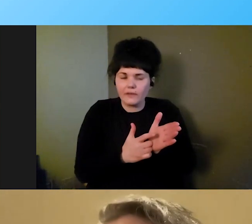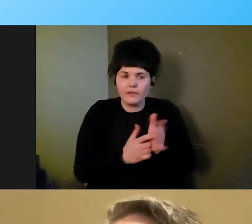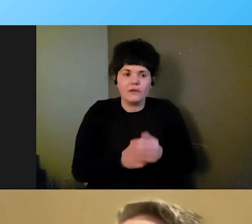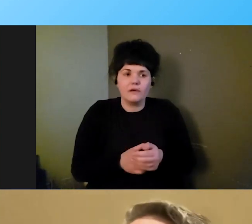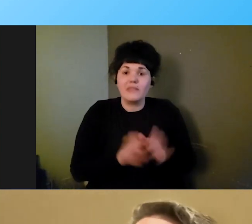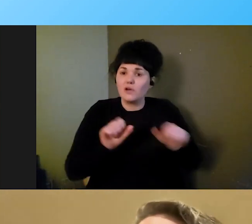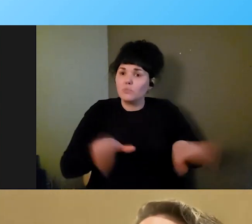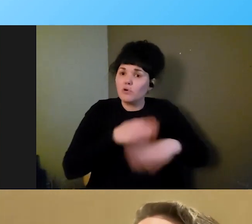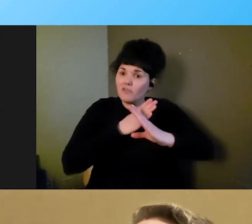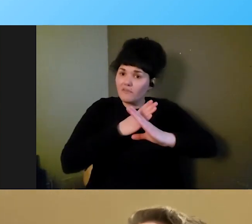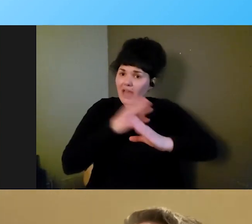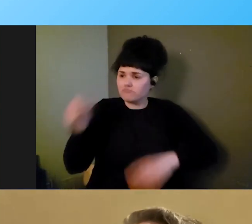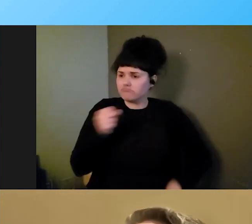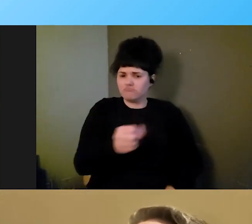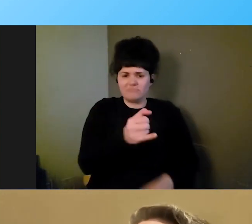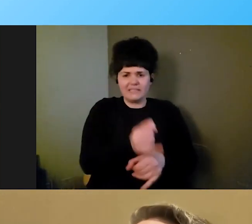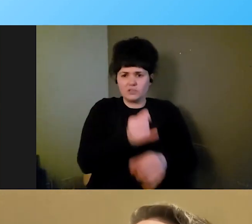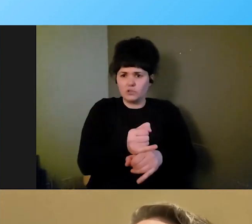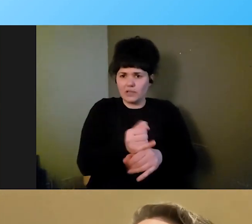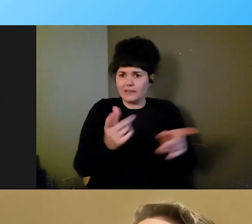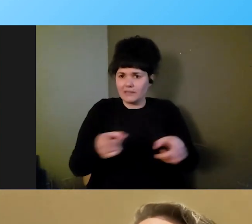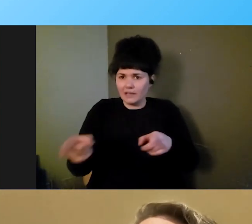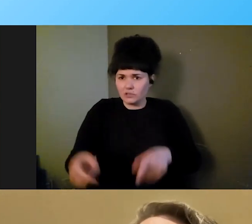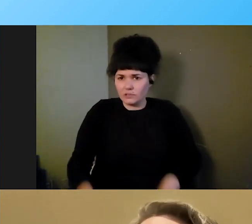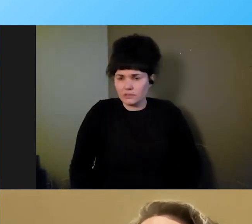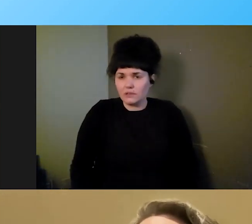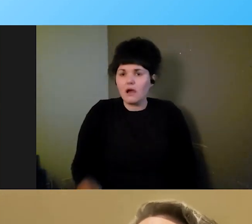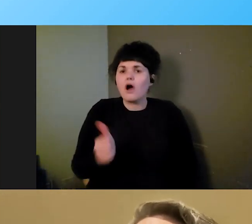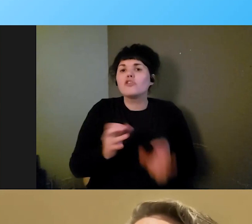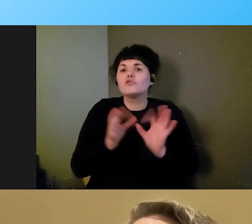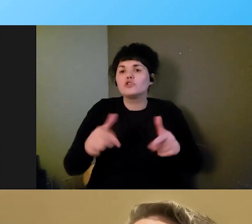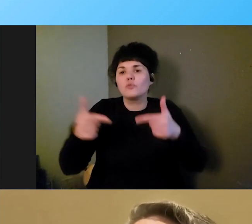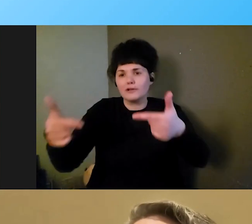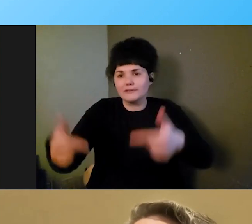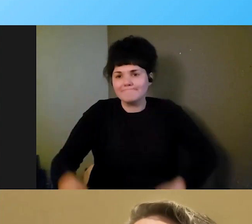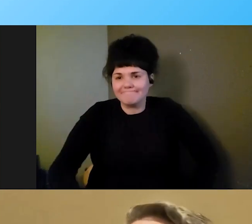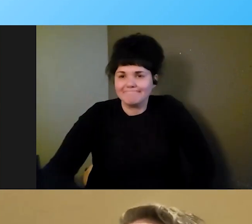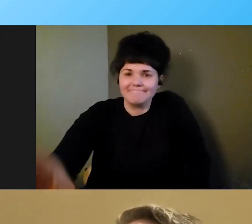prevent institutionalization.